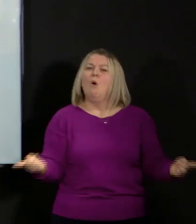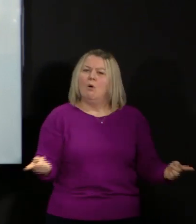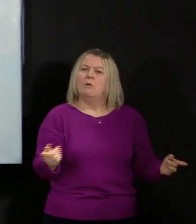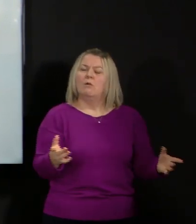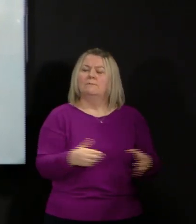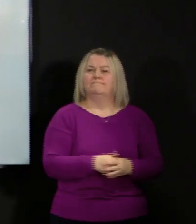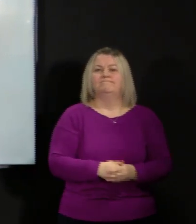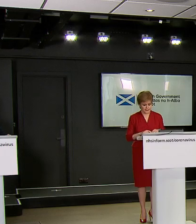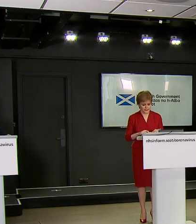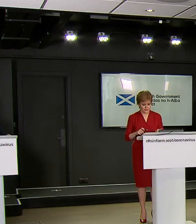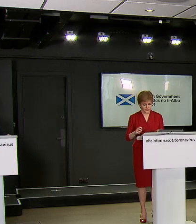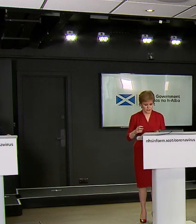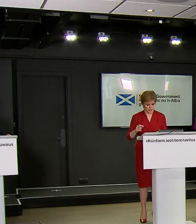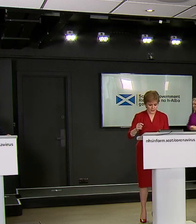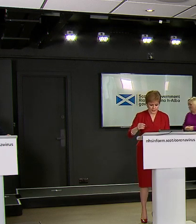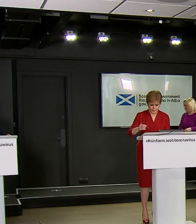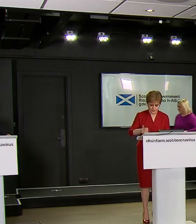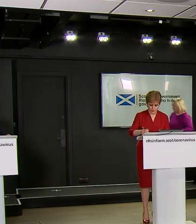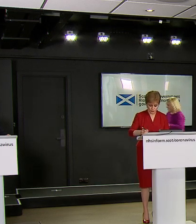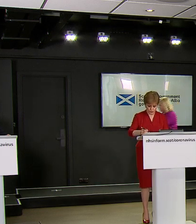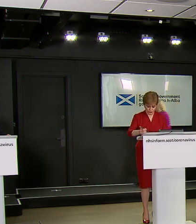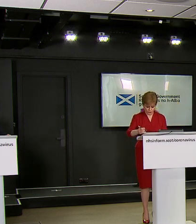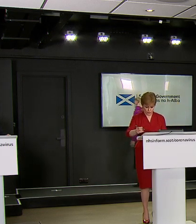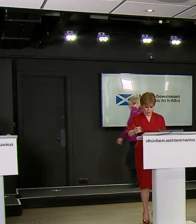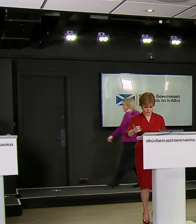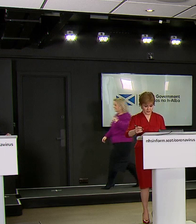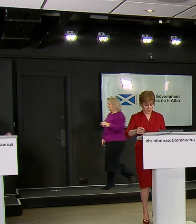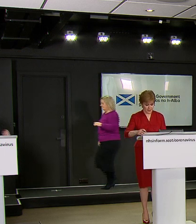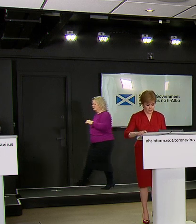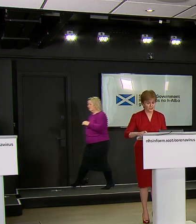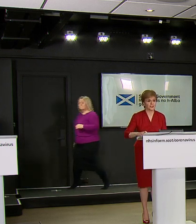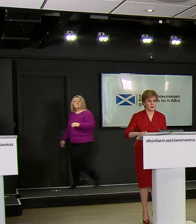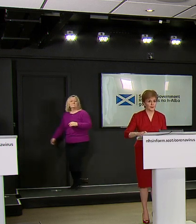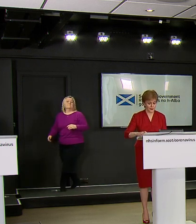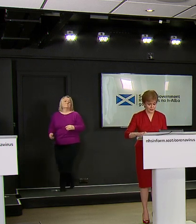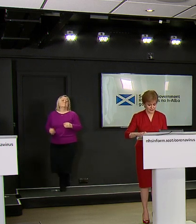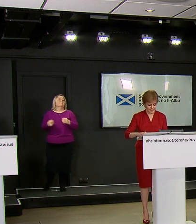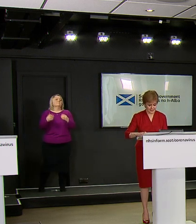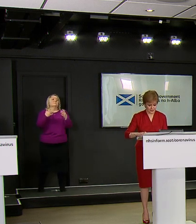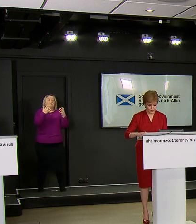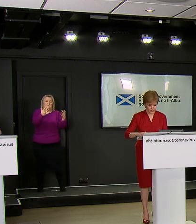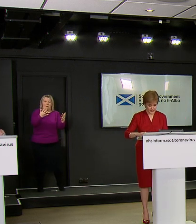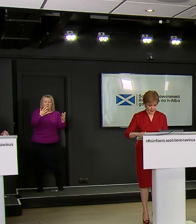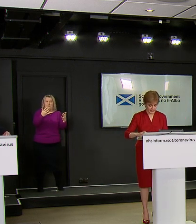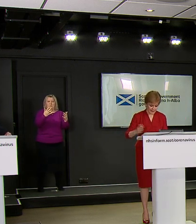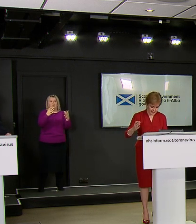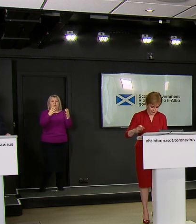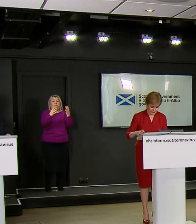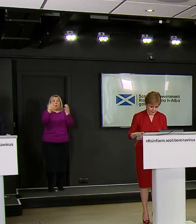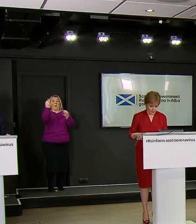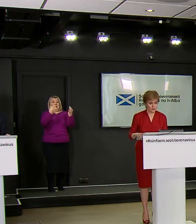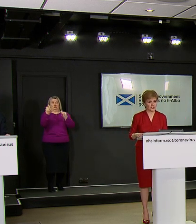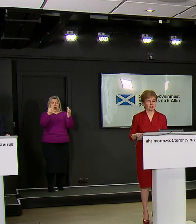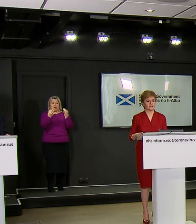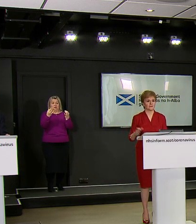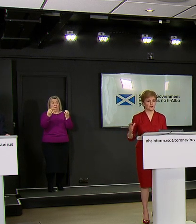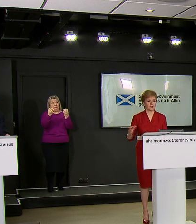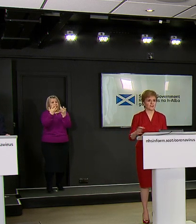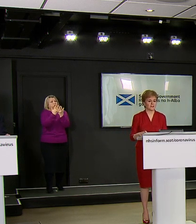OK, thank you Health Secretary. I'm now going to go to questions. I've got a large number of questions today. So again I would appeal to journalists, if your question has already